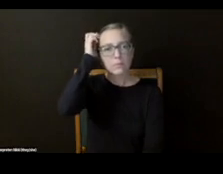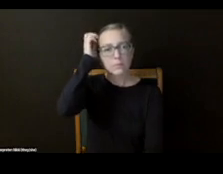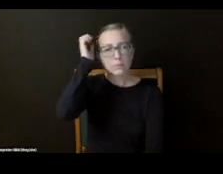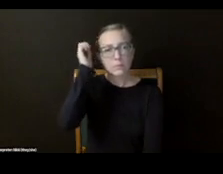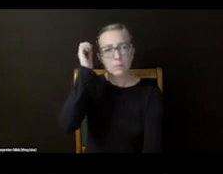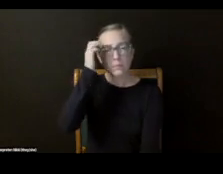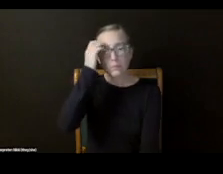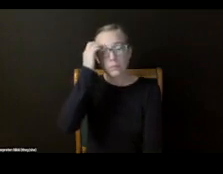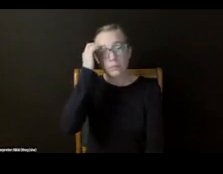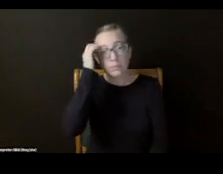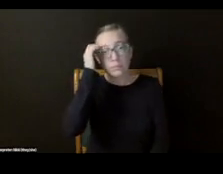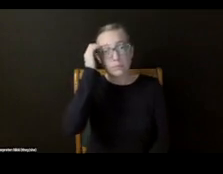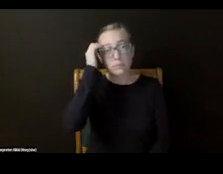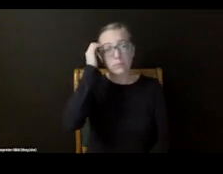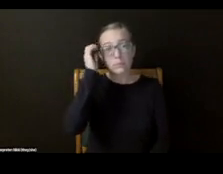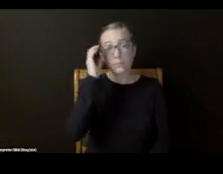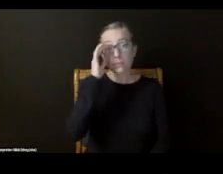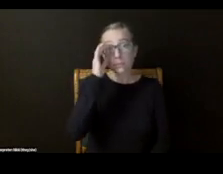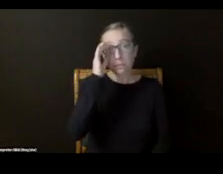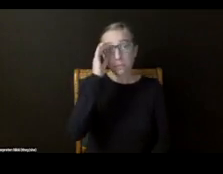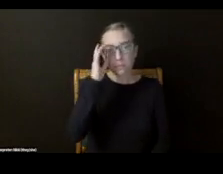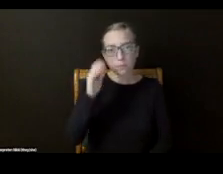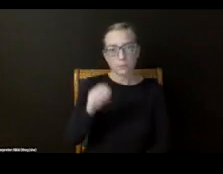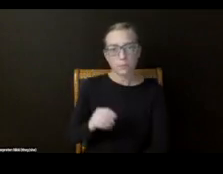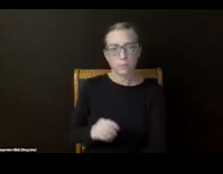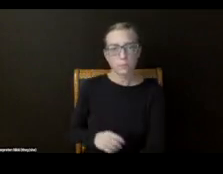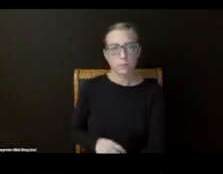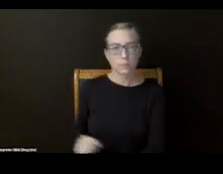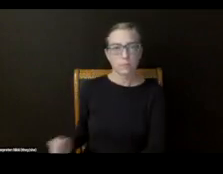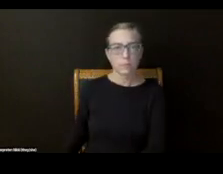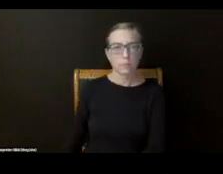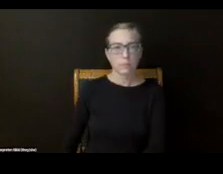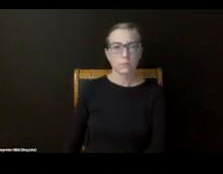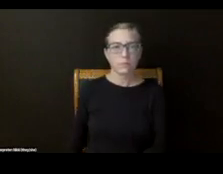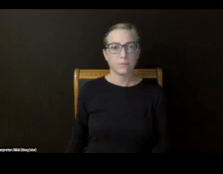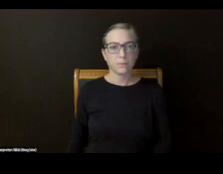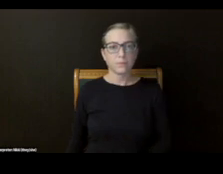the experience of our kids who may be disabled or not disabled.